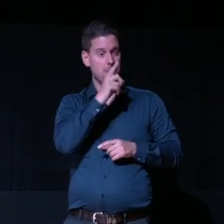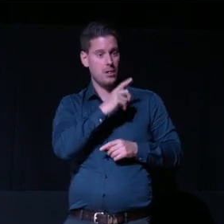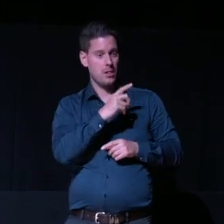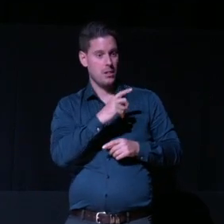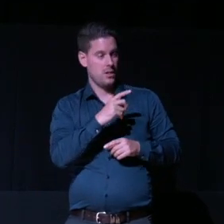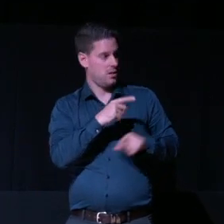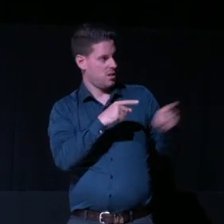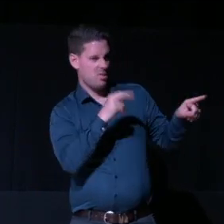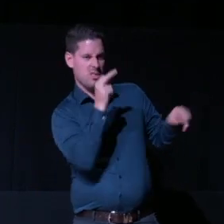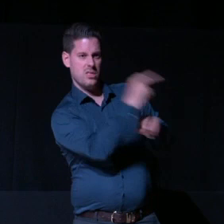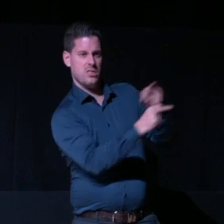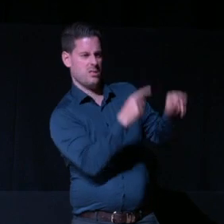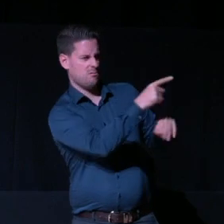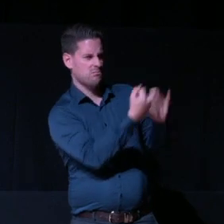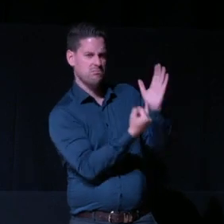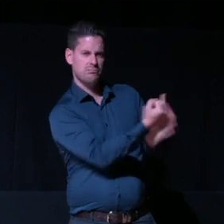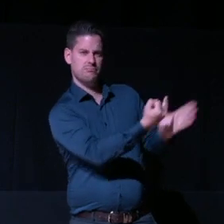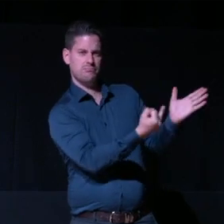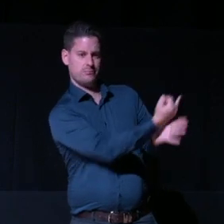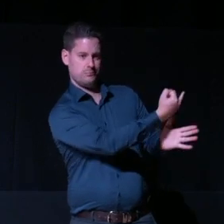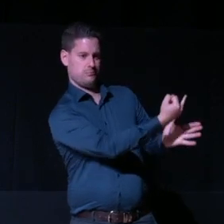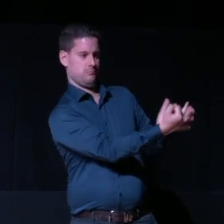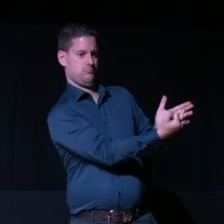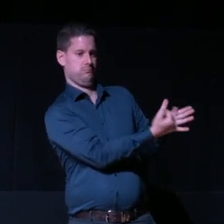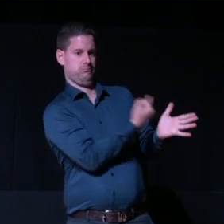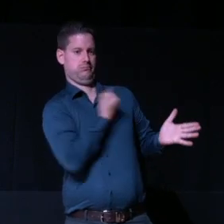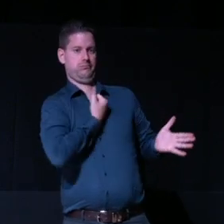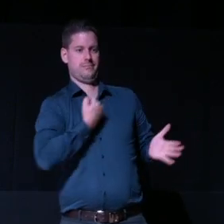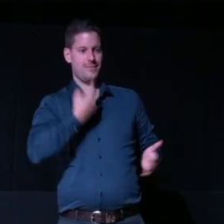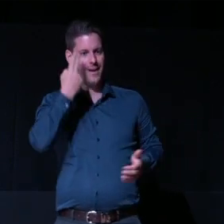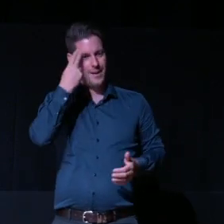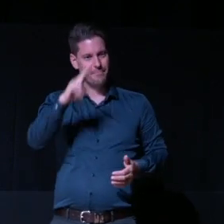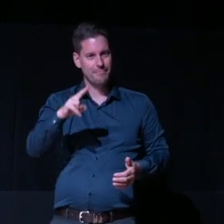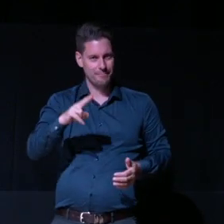thing that you've done or this post or whatever it often is more about you than it is about the work.